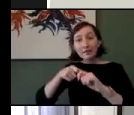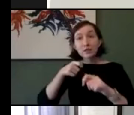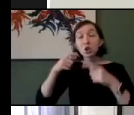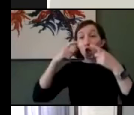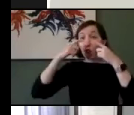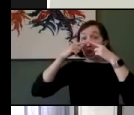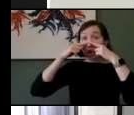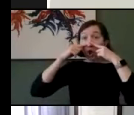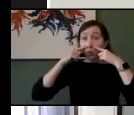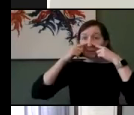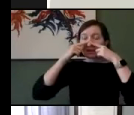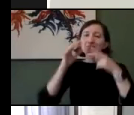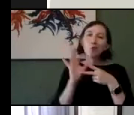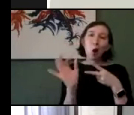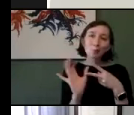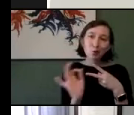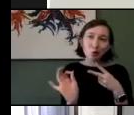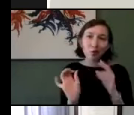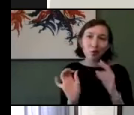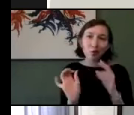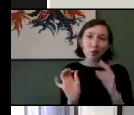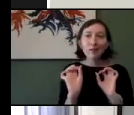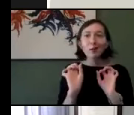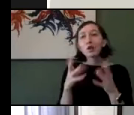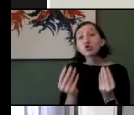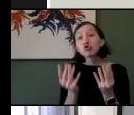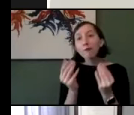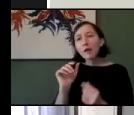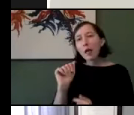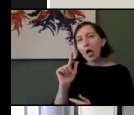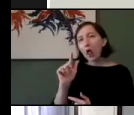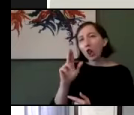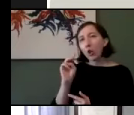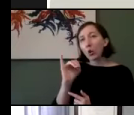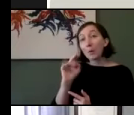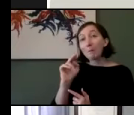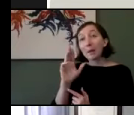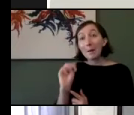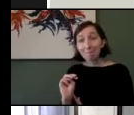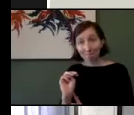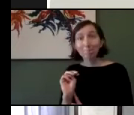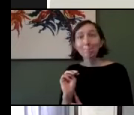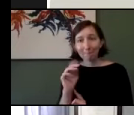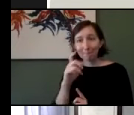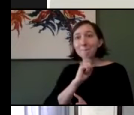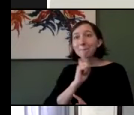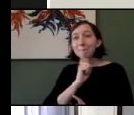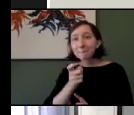You can find soft aluminum on places like Amazon.